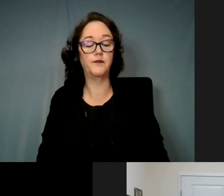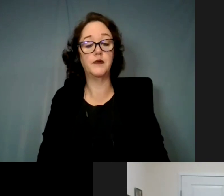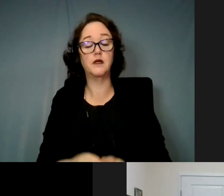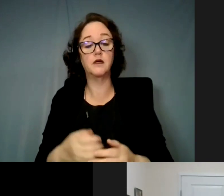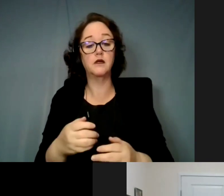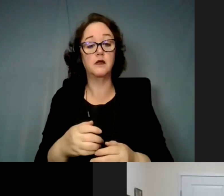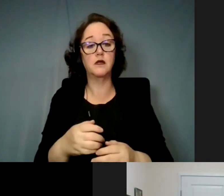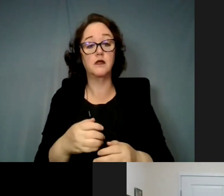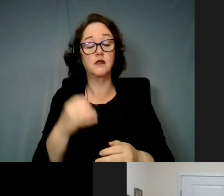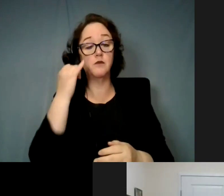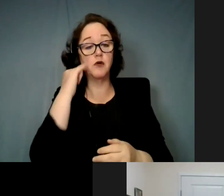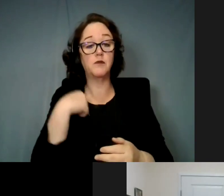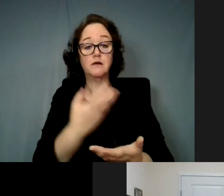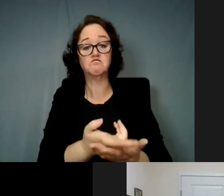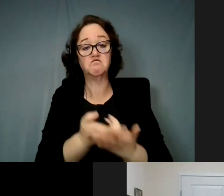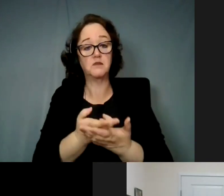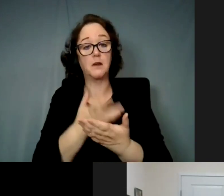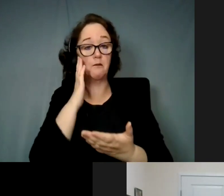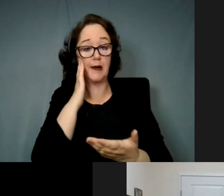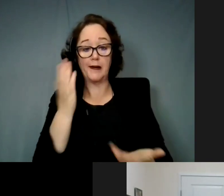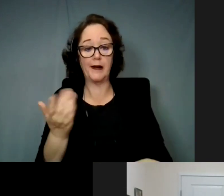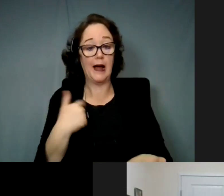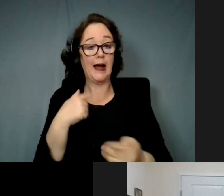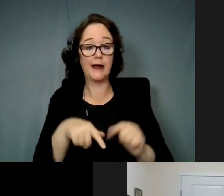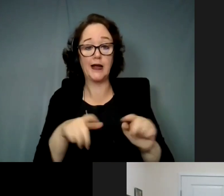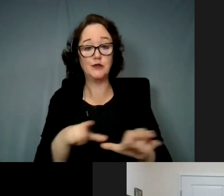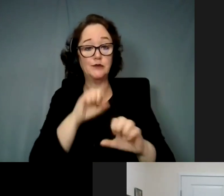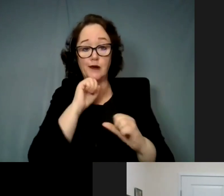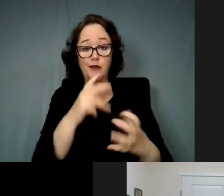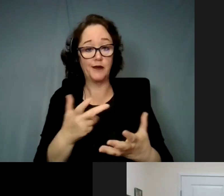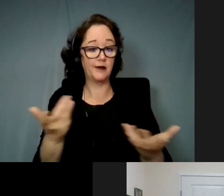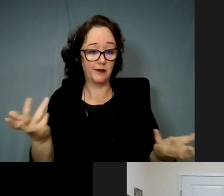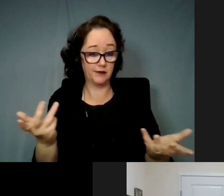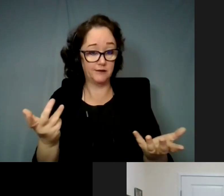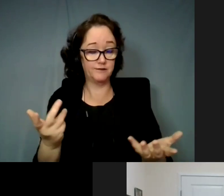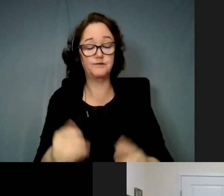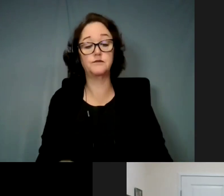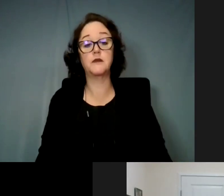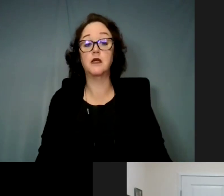anything. Well, everything was going smooth, and then we hit